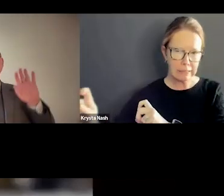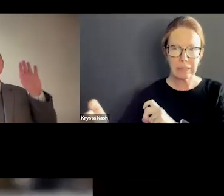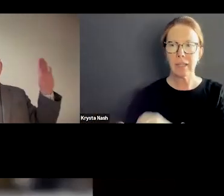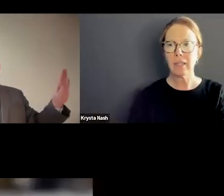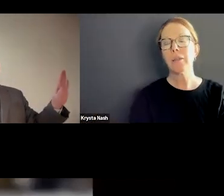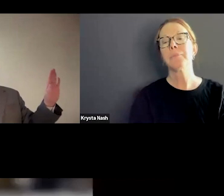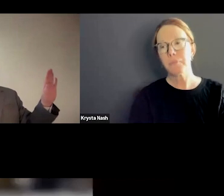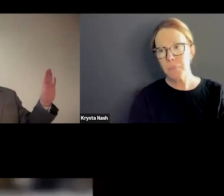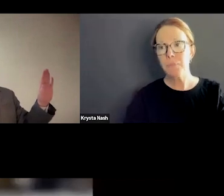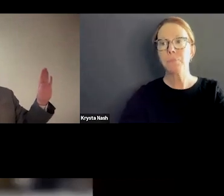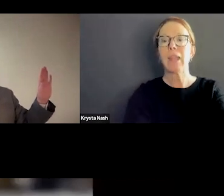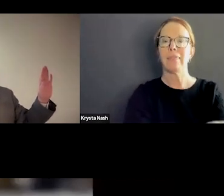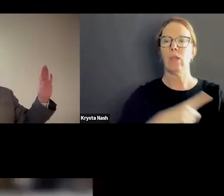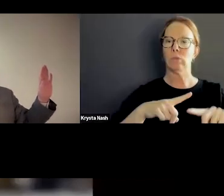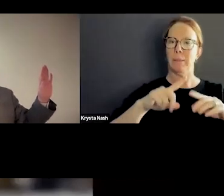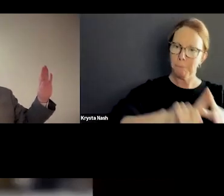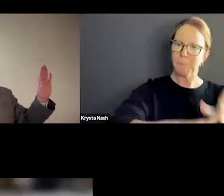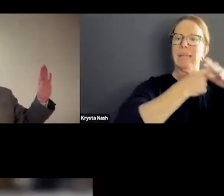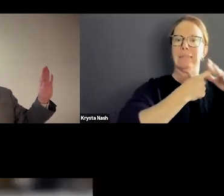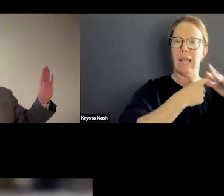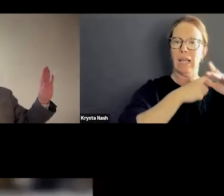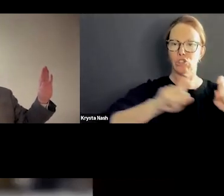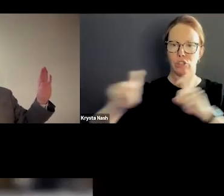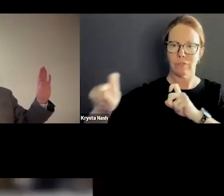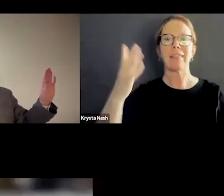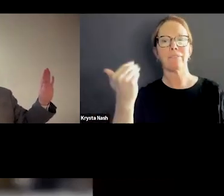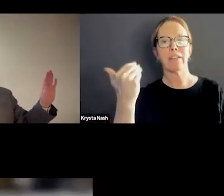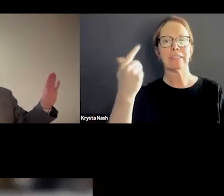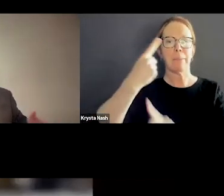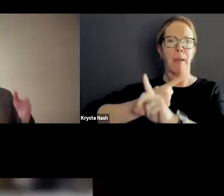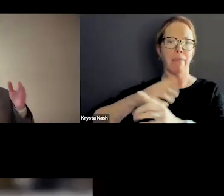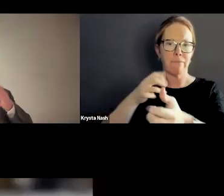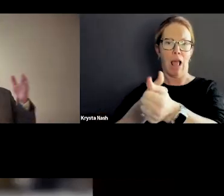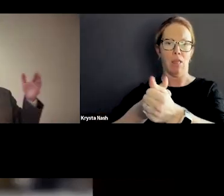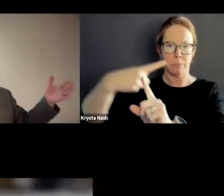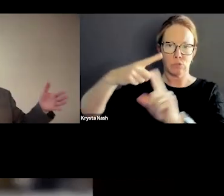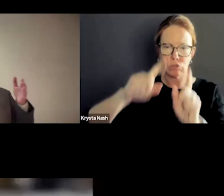There was a baseline survey and a 15 month follow up survey that we asked them to fill out, and this is the data